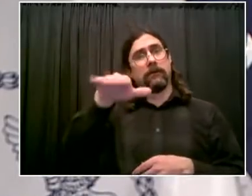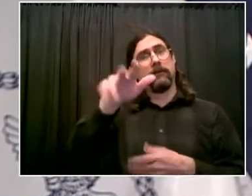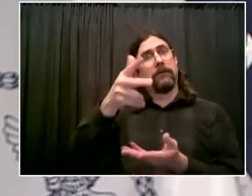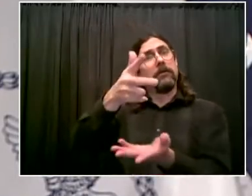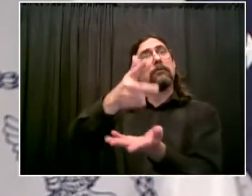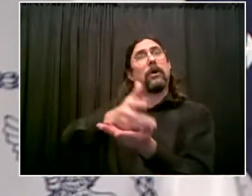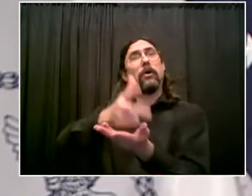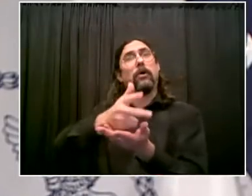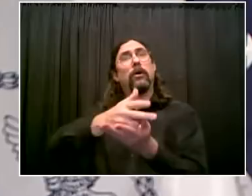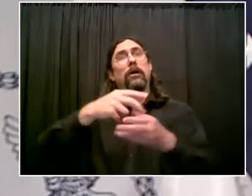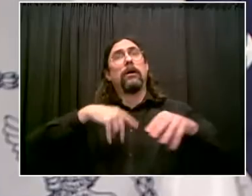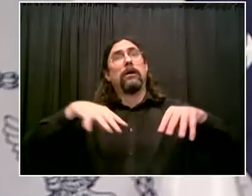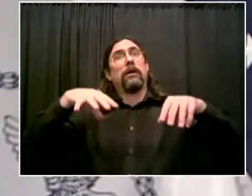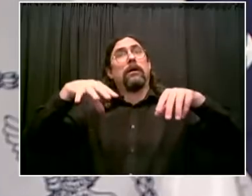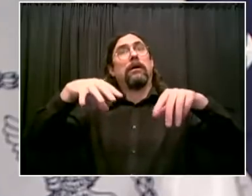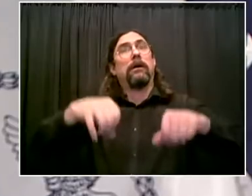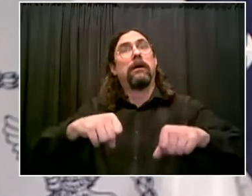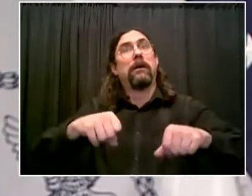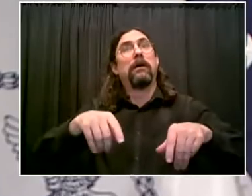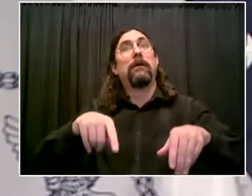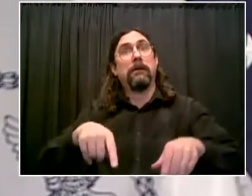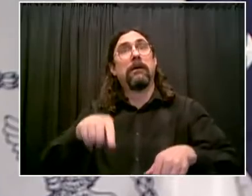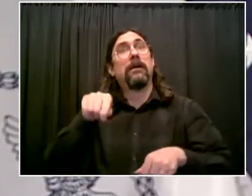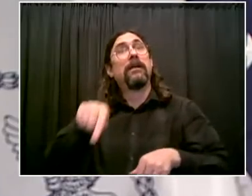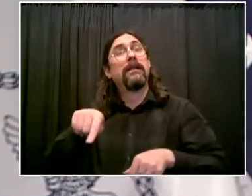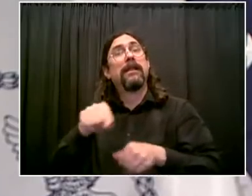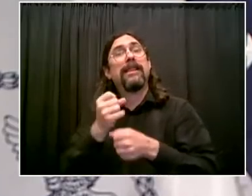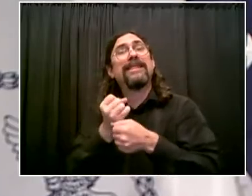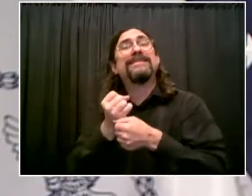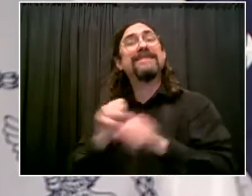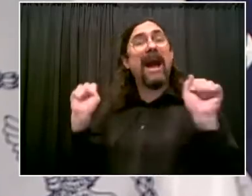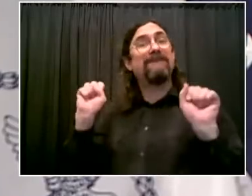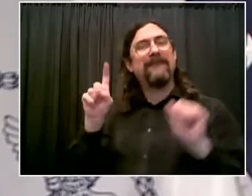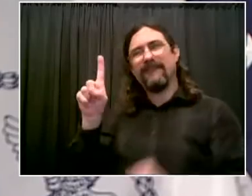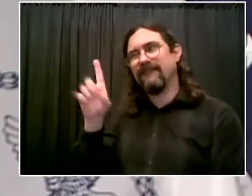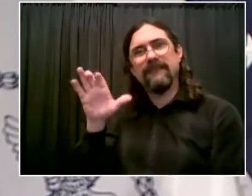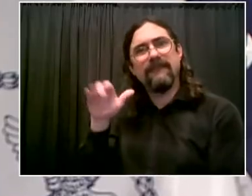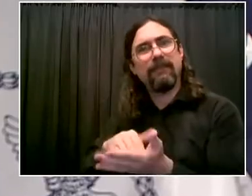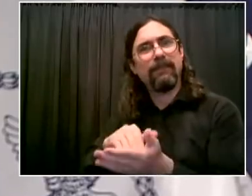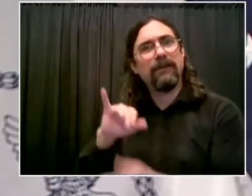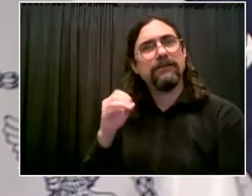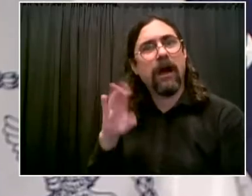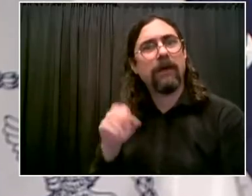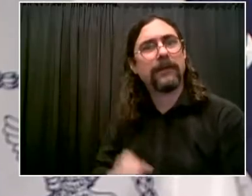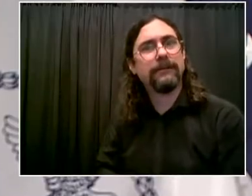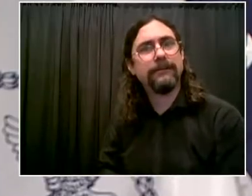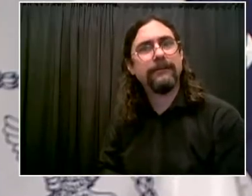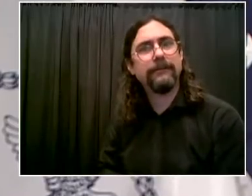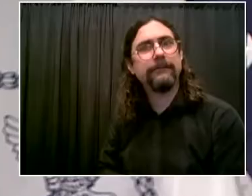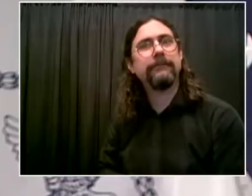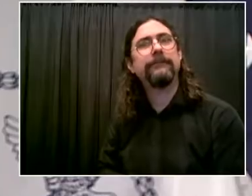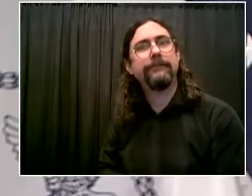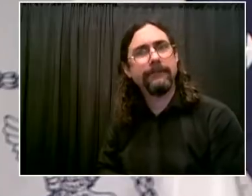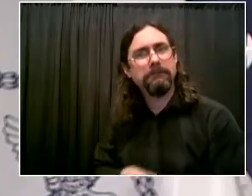SAVING THOSE JOBS. WE ARE DOING GREAT ON RECOVERBUY T WE STILL HAVE A WAYS TO GO.